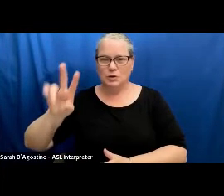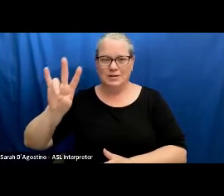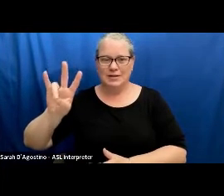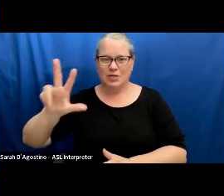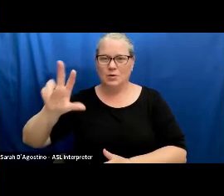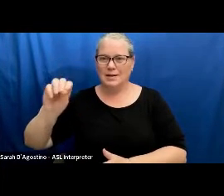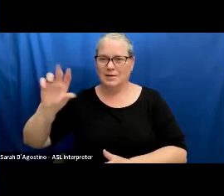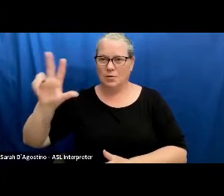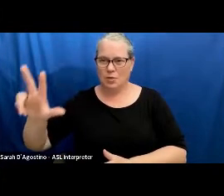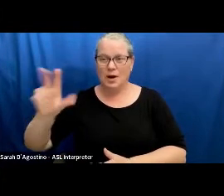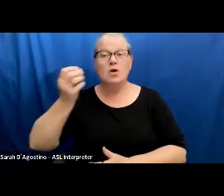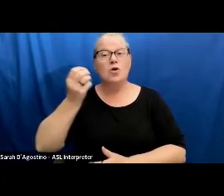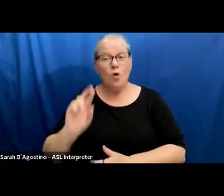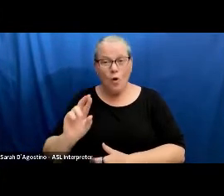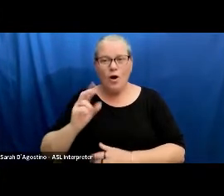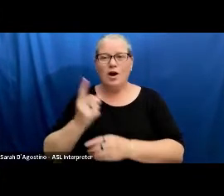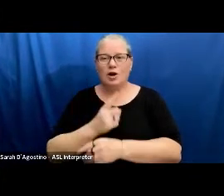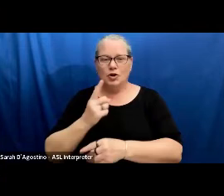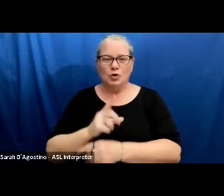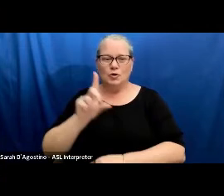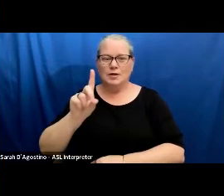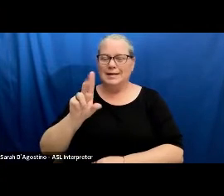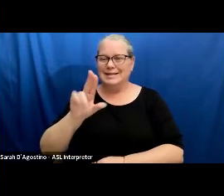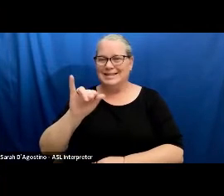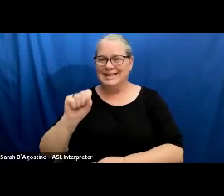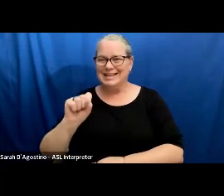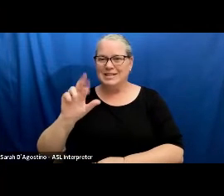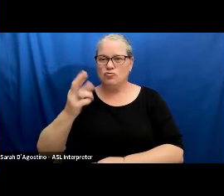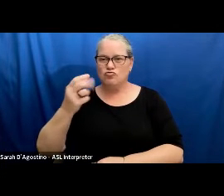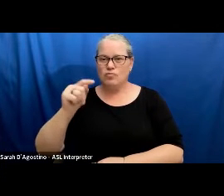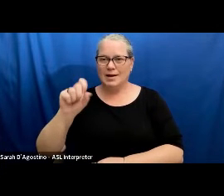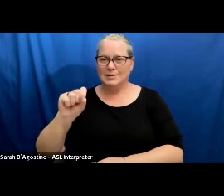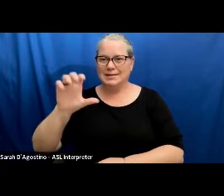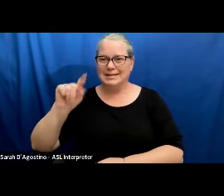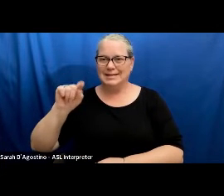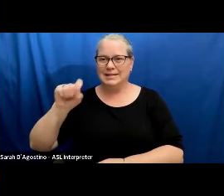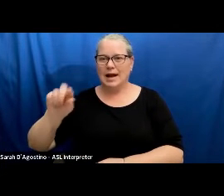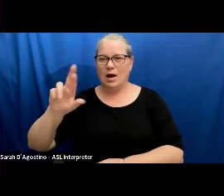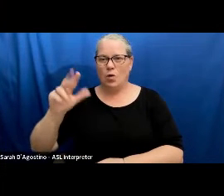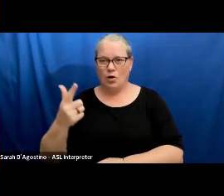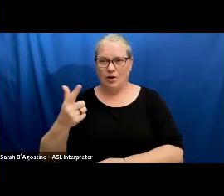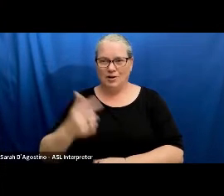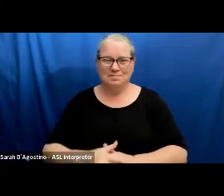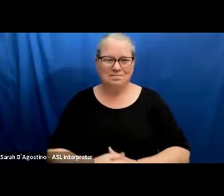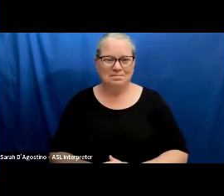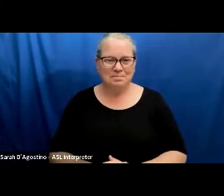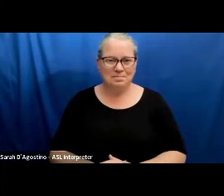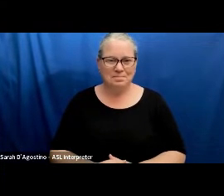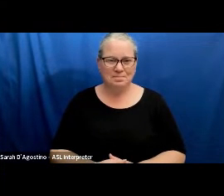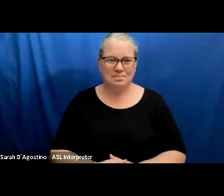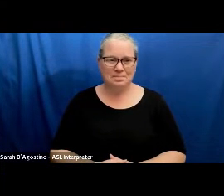or visit disrightsct.org